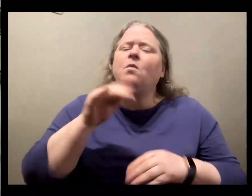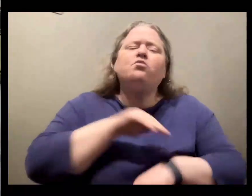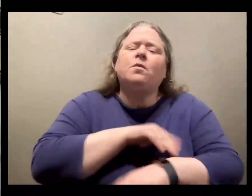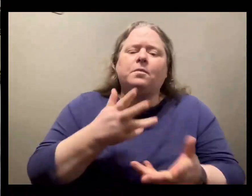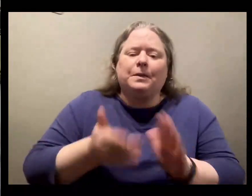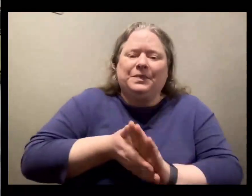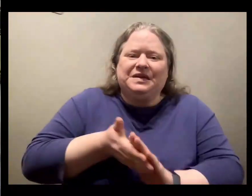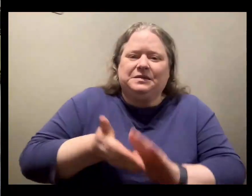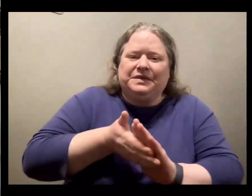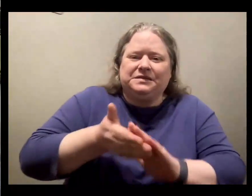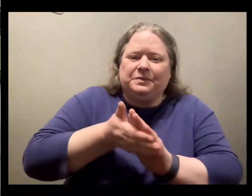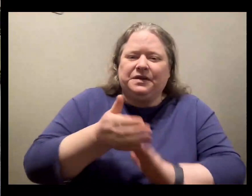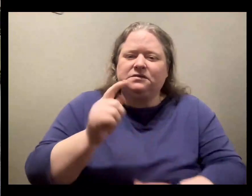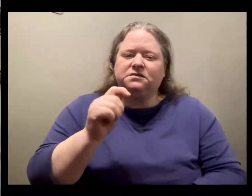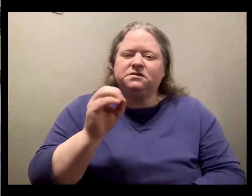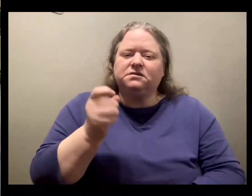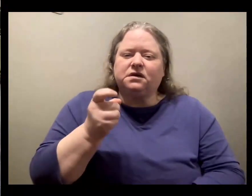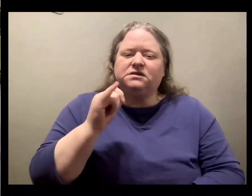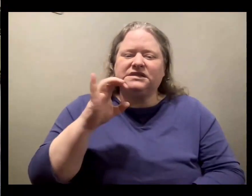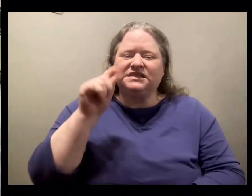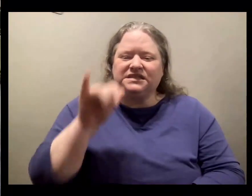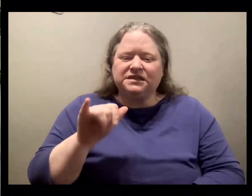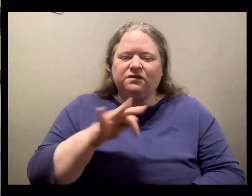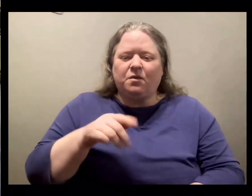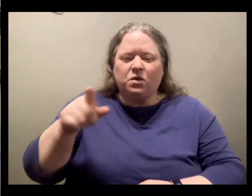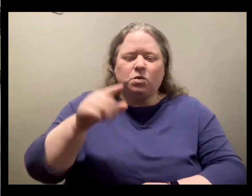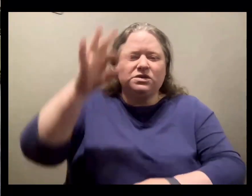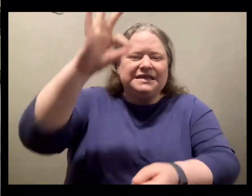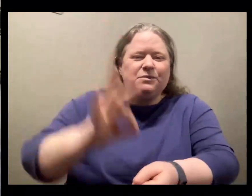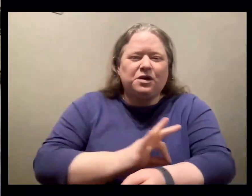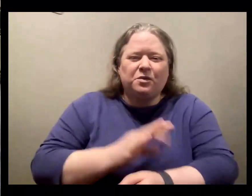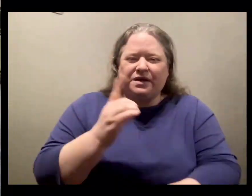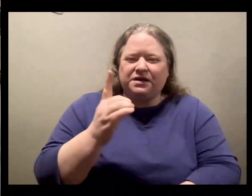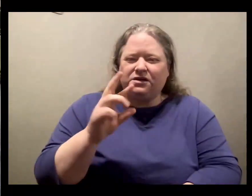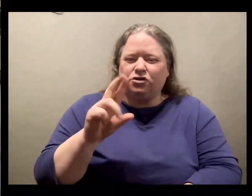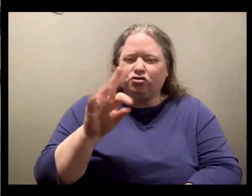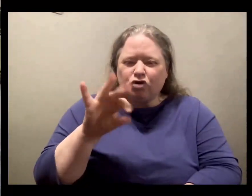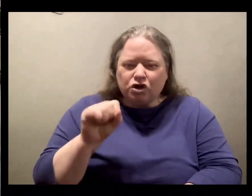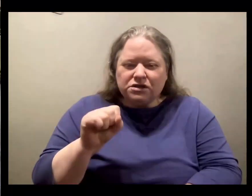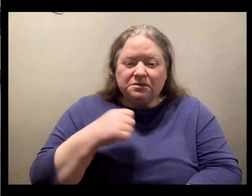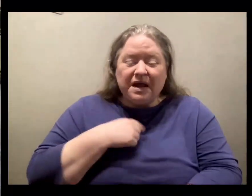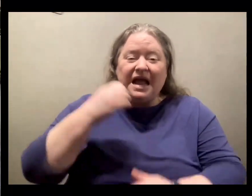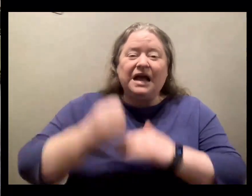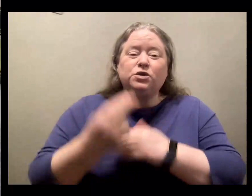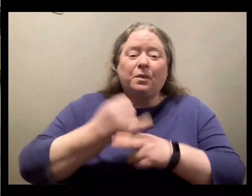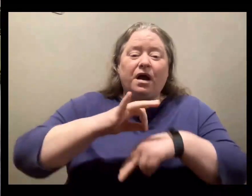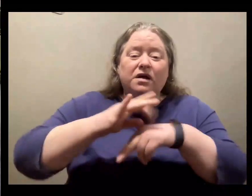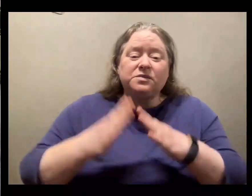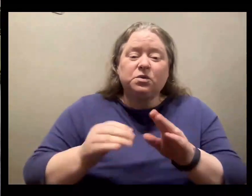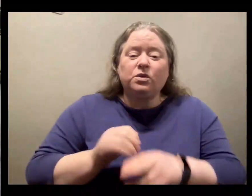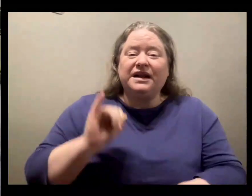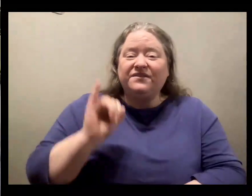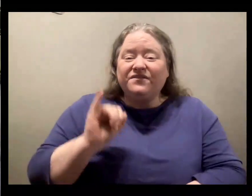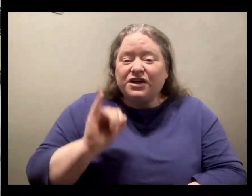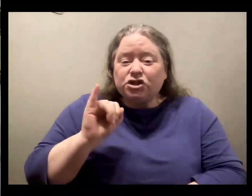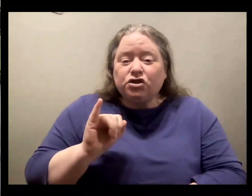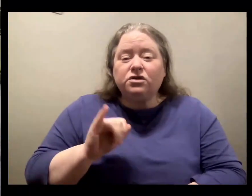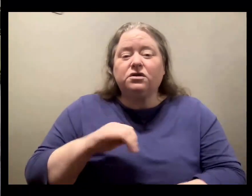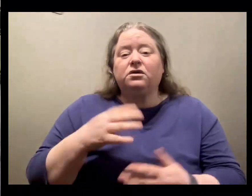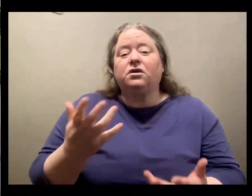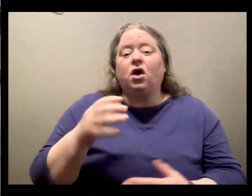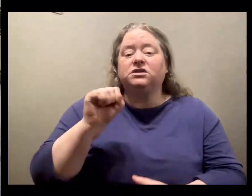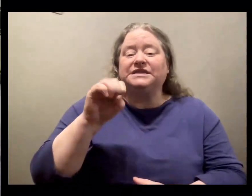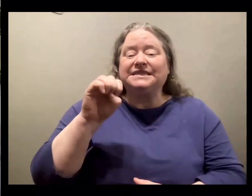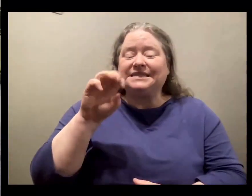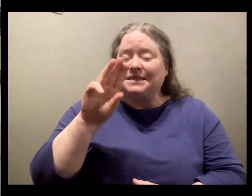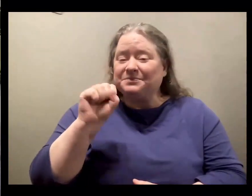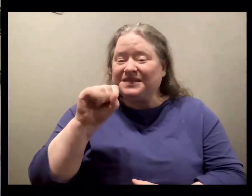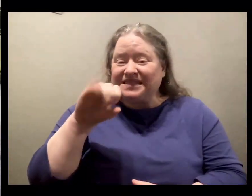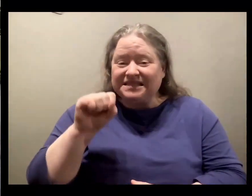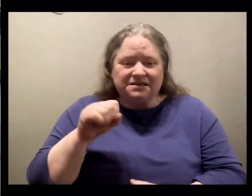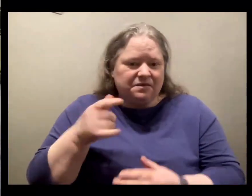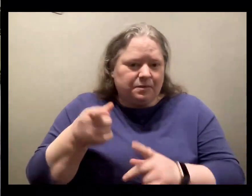The problem is with the build-up of toxicity from these chemotherapy drugs... I might end up in hospital with an infection, or sepsis, at some point.